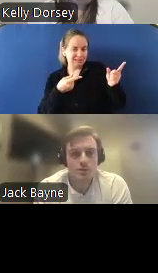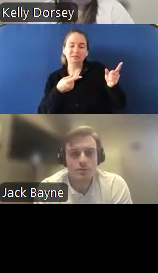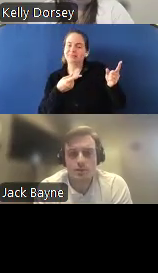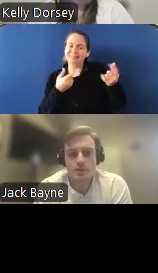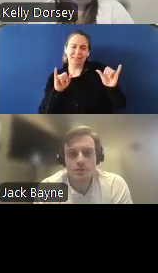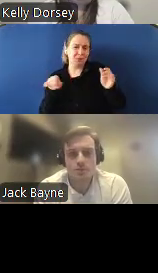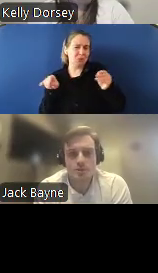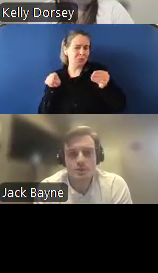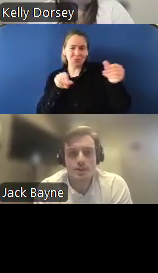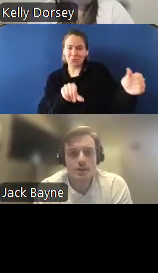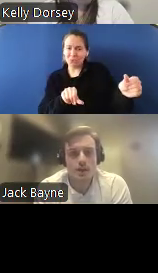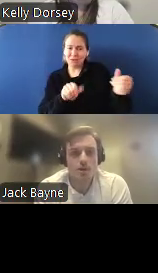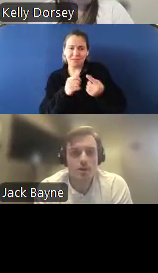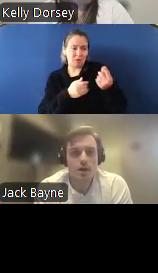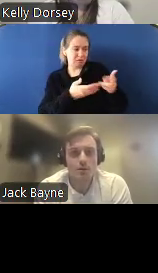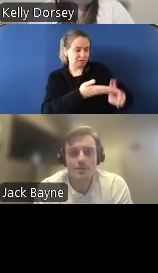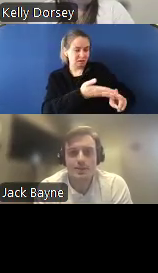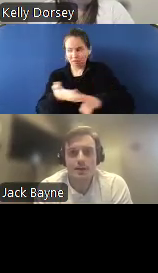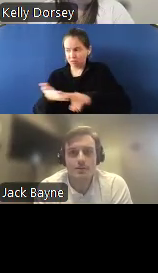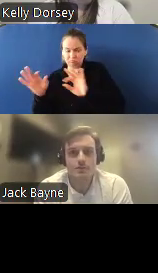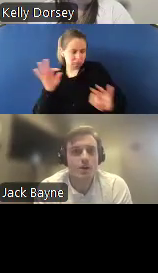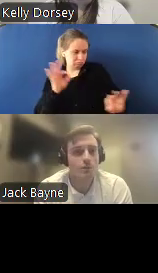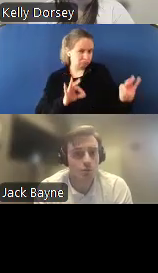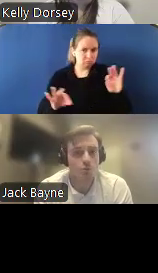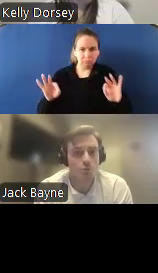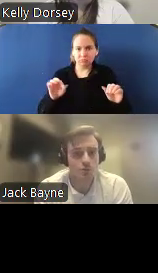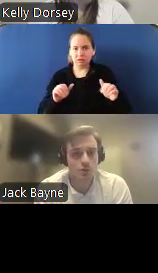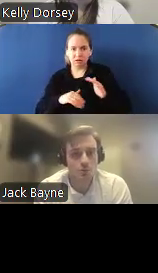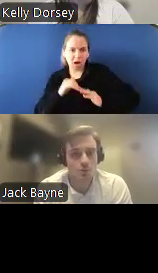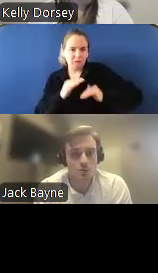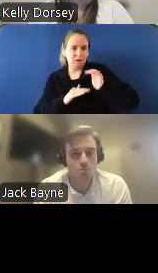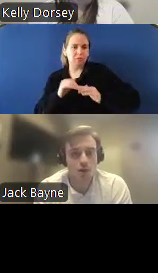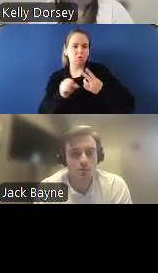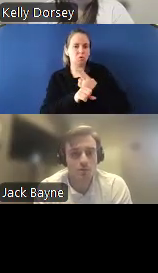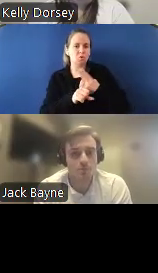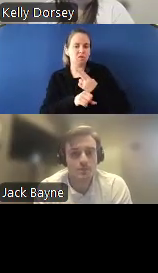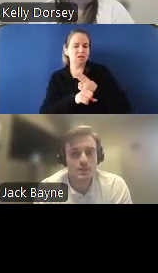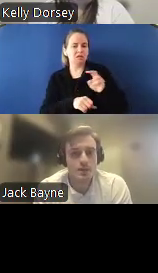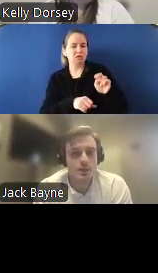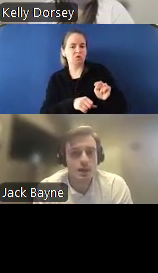all the same, getting everybody signed up and kind of comfortable with using the NorthStar platform.